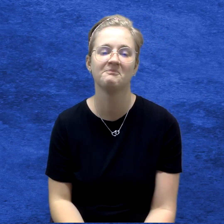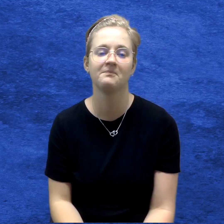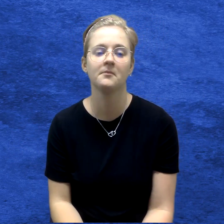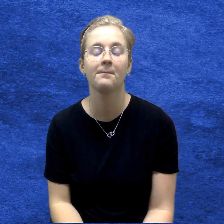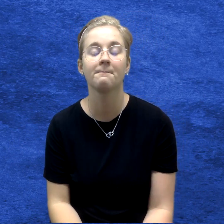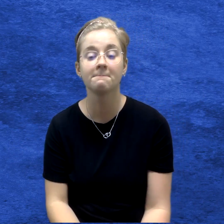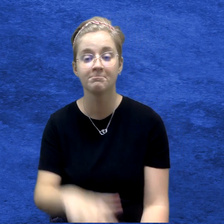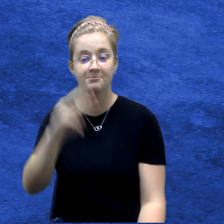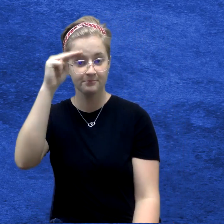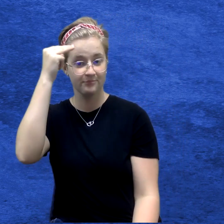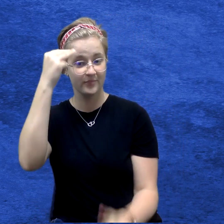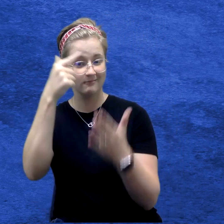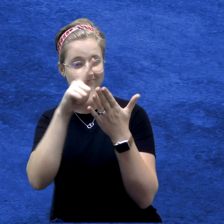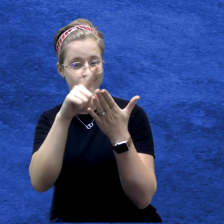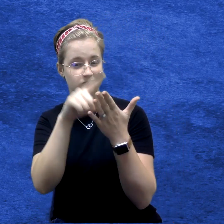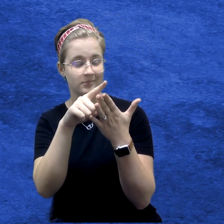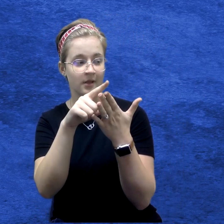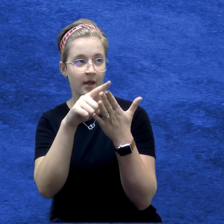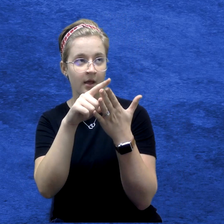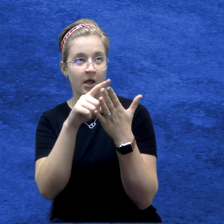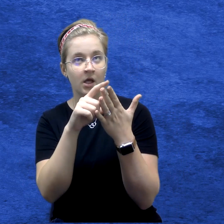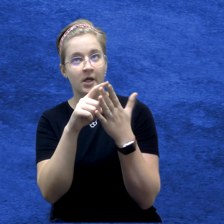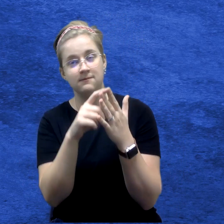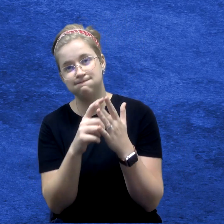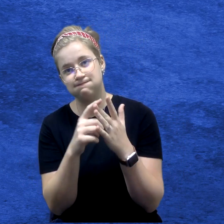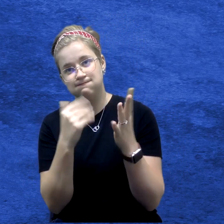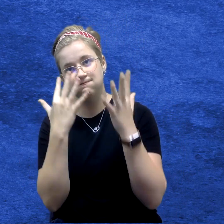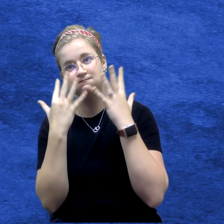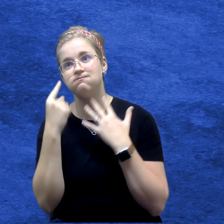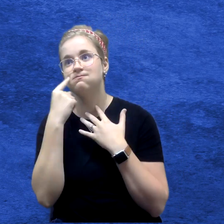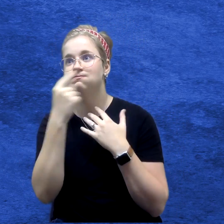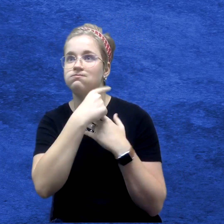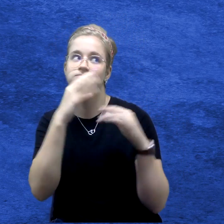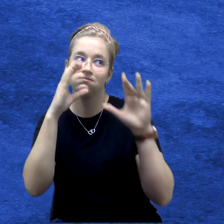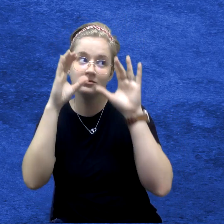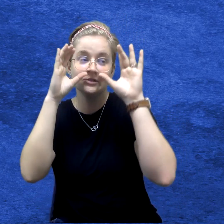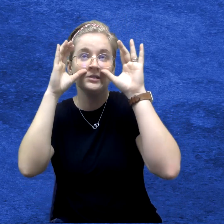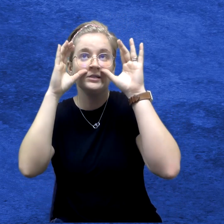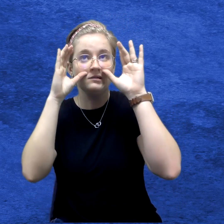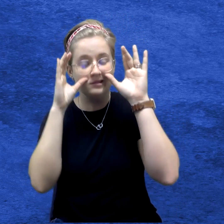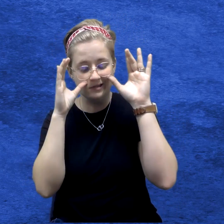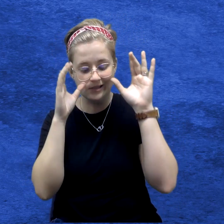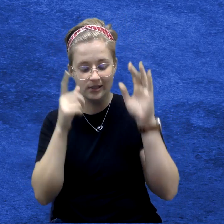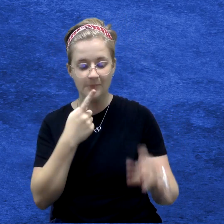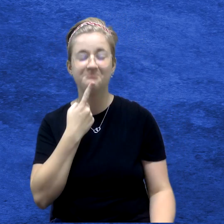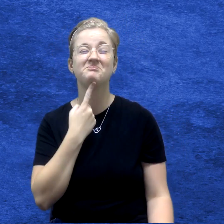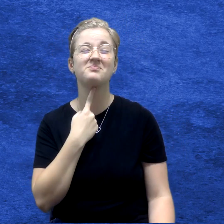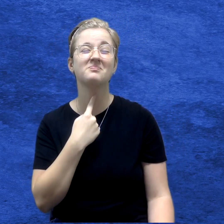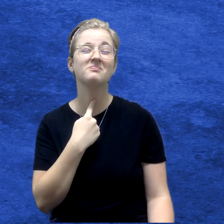Mr. Linkletter’s sad eyes grew large. He swallowed and his Adam’s apple bobbed up and down.